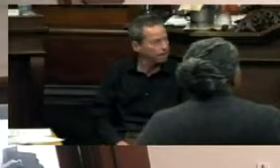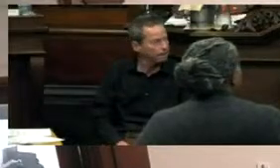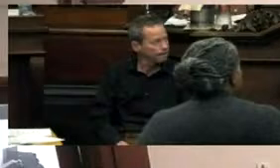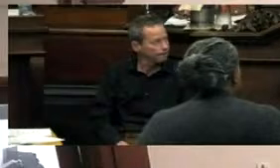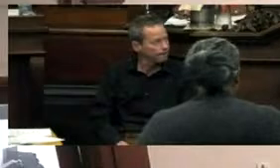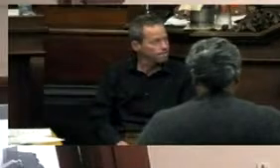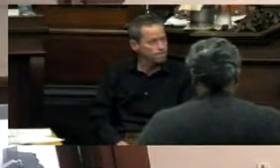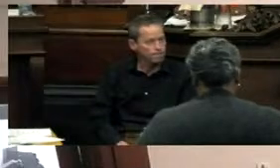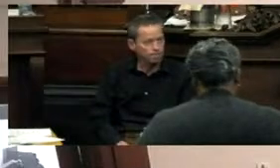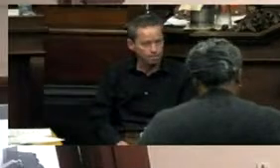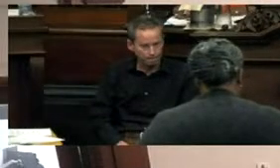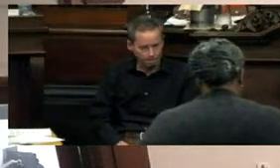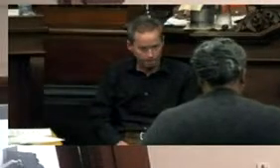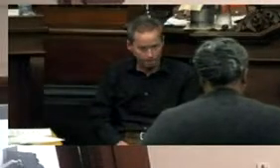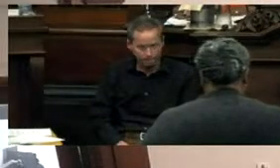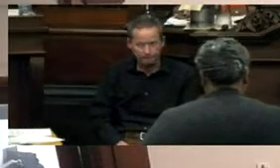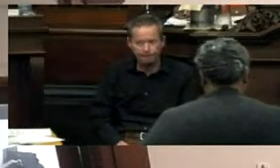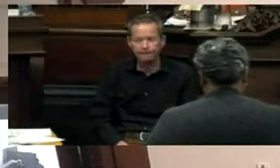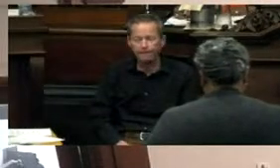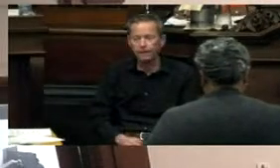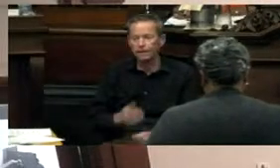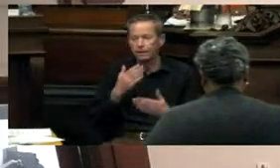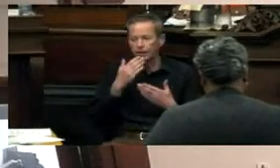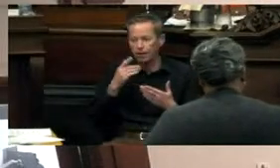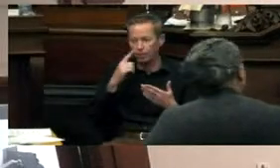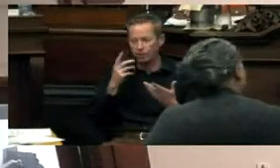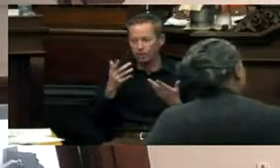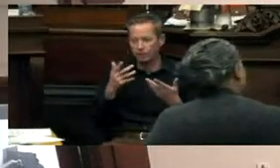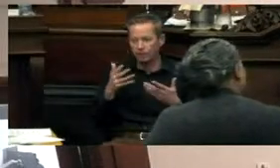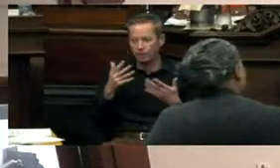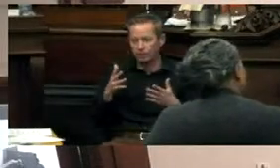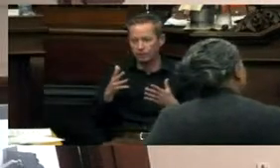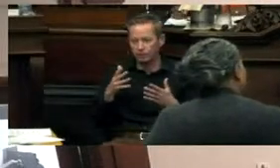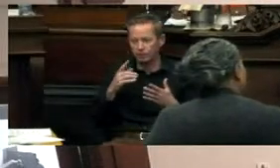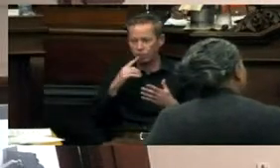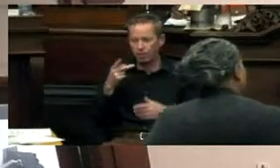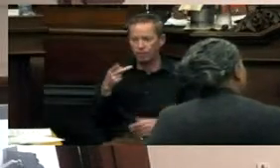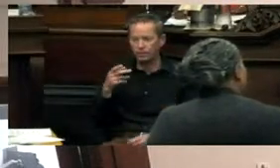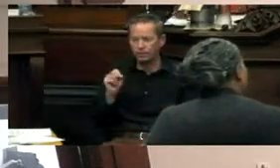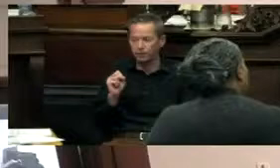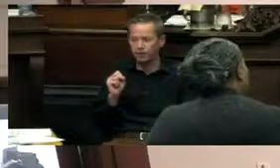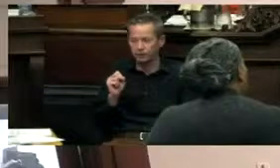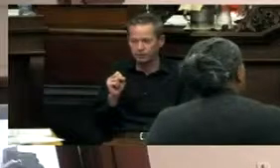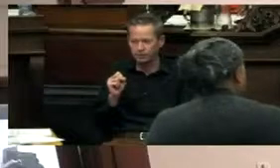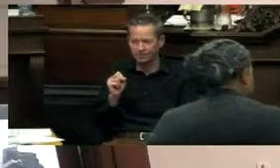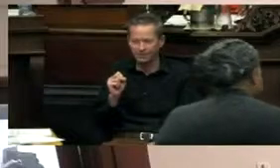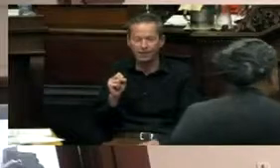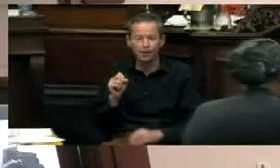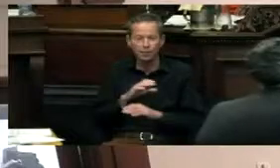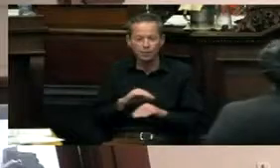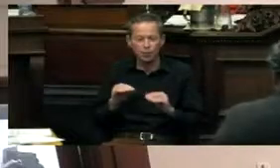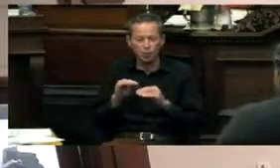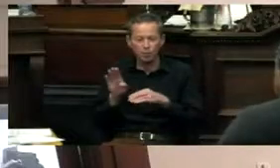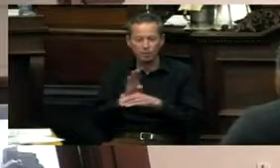President. Melendez. Yes. Thank